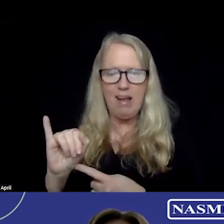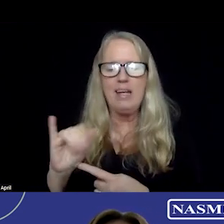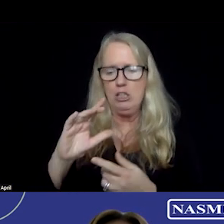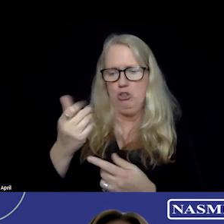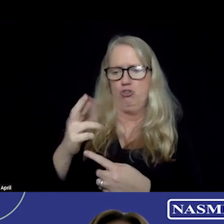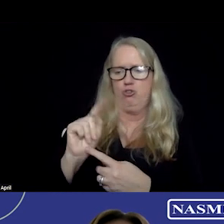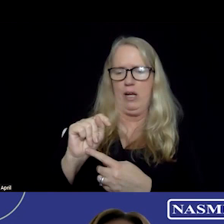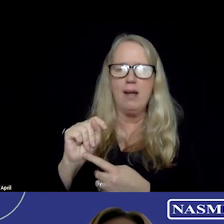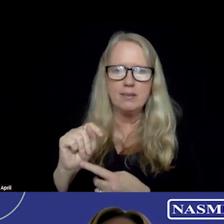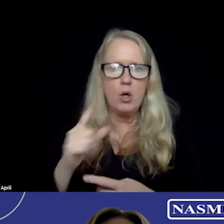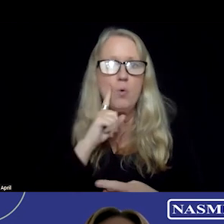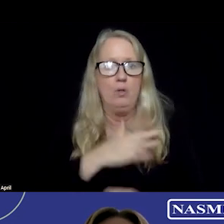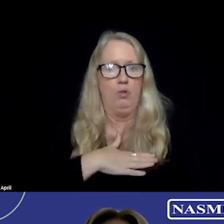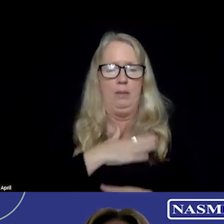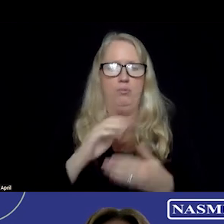WE APPRECIATE SAMHSA SUPPORTS.